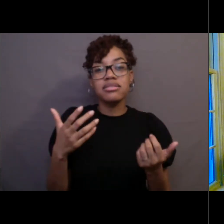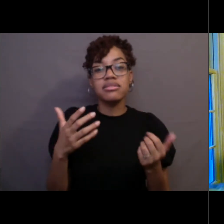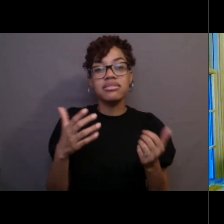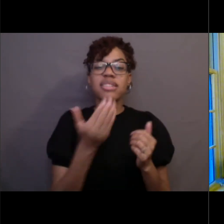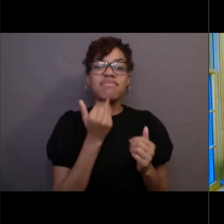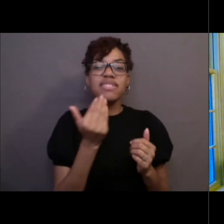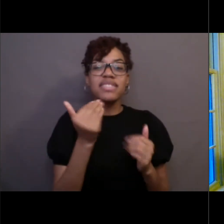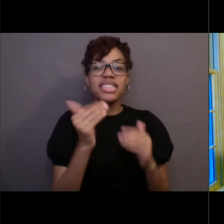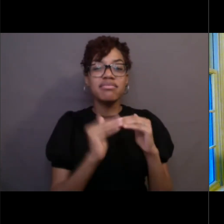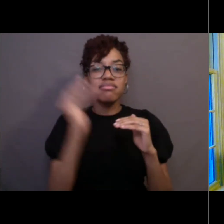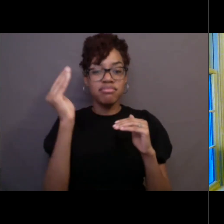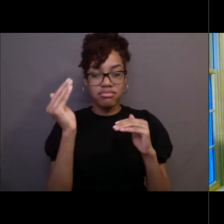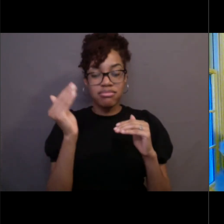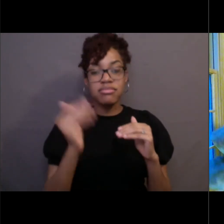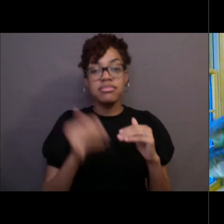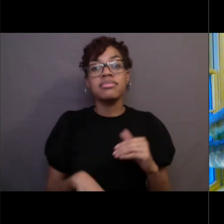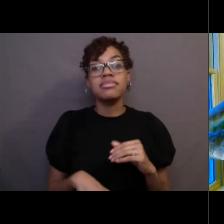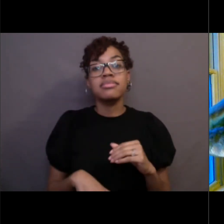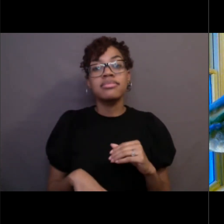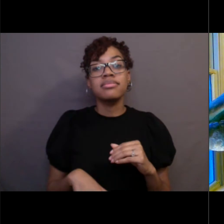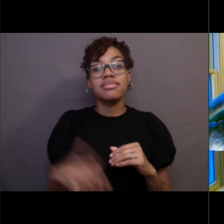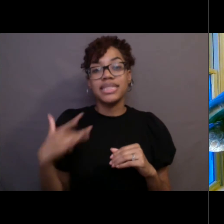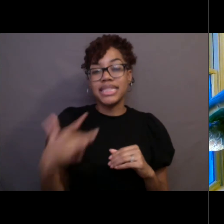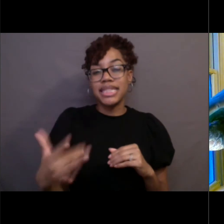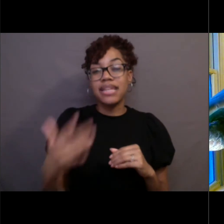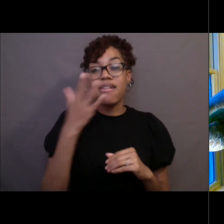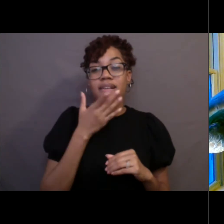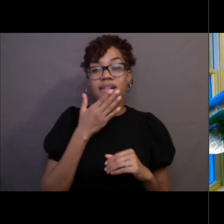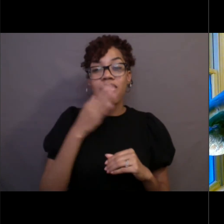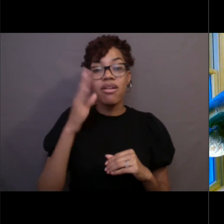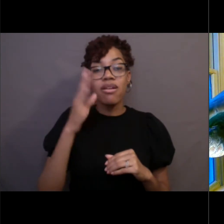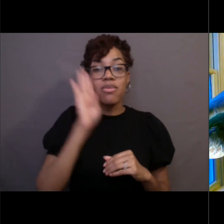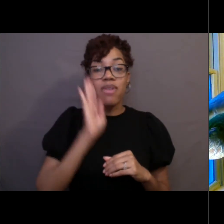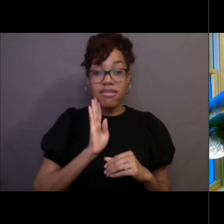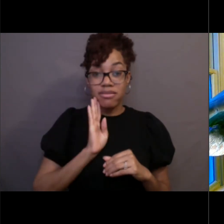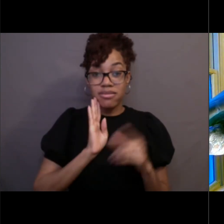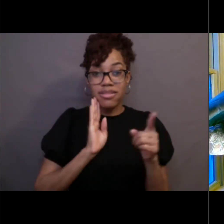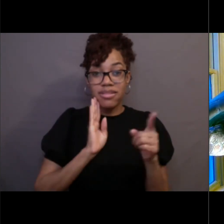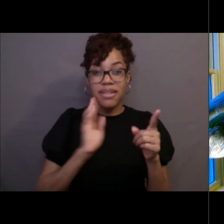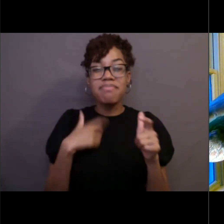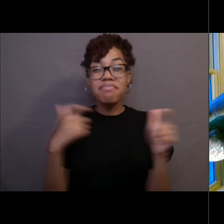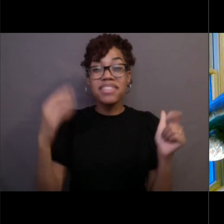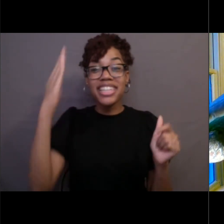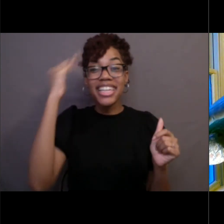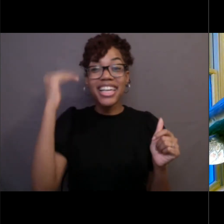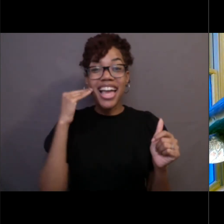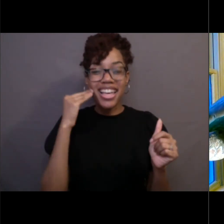And they tend to be brown, and they have a big head, which is why they're called loggerheads.